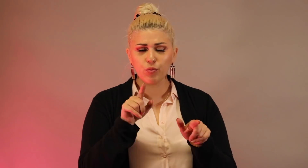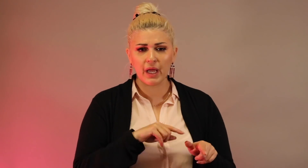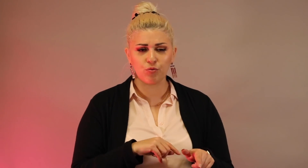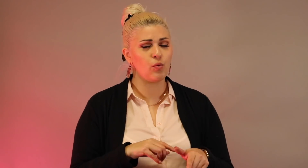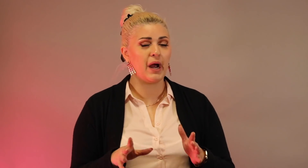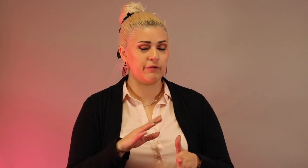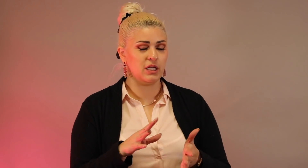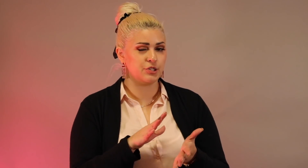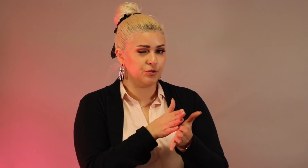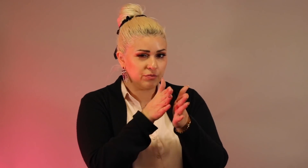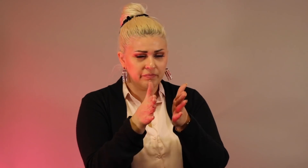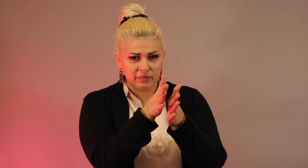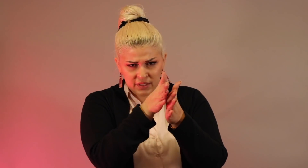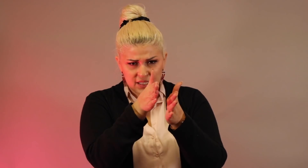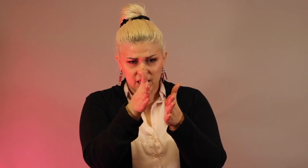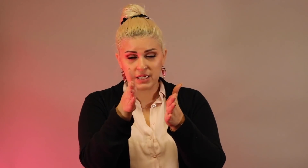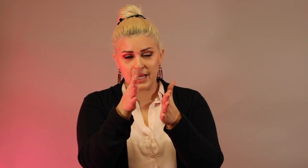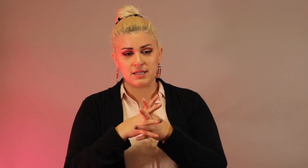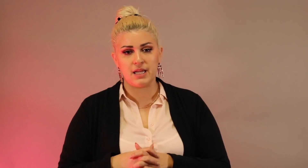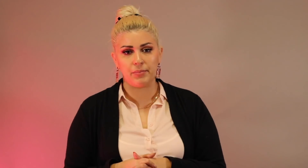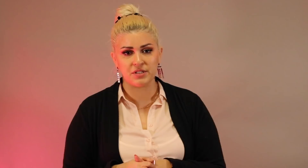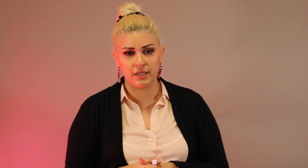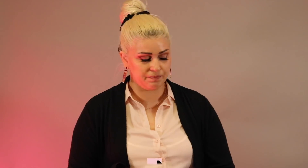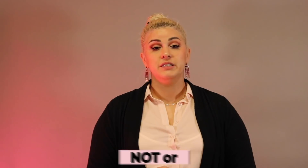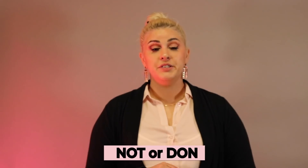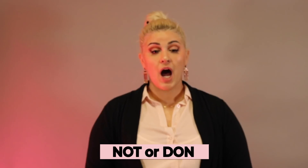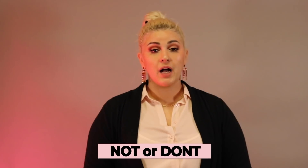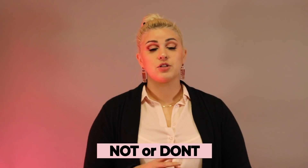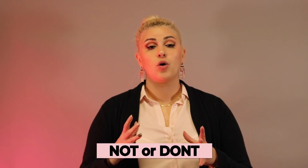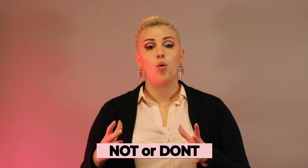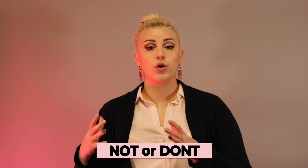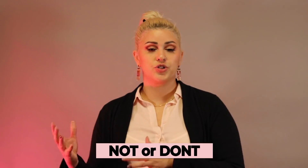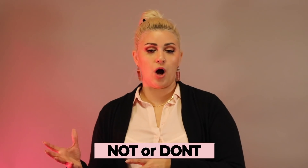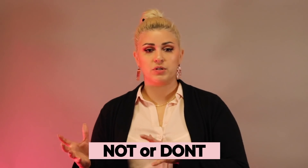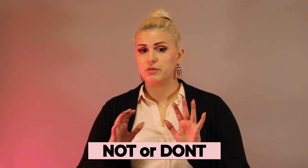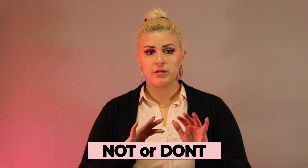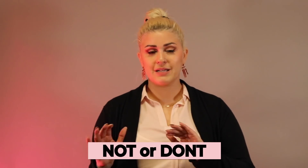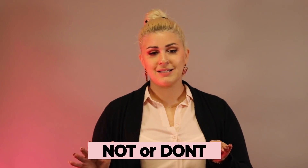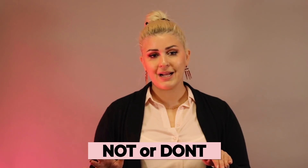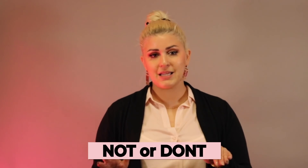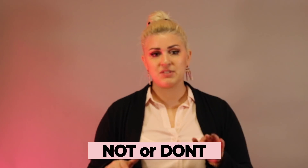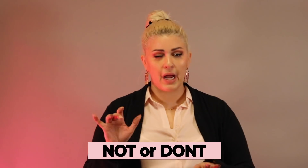And rewind if you need to see the exact examples again. Not or don't, they're the exact same sign